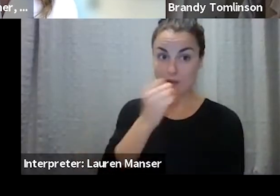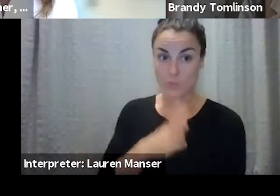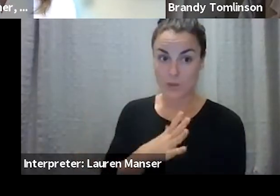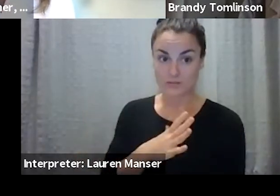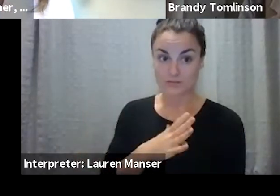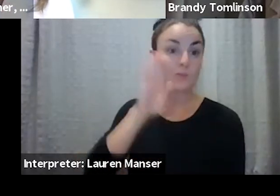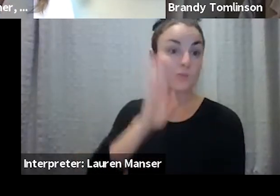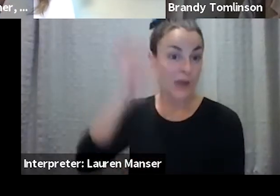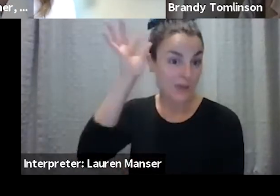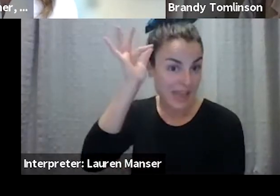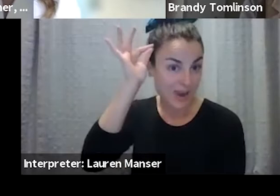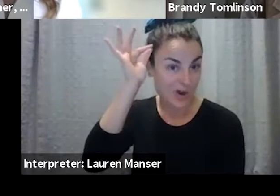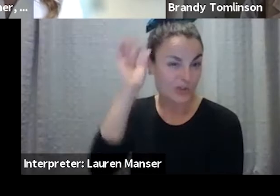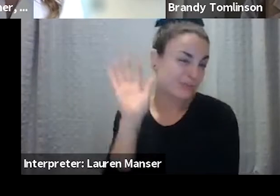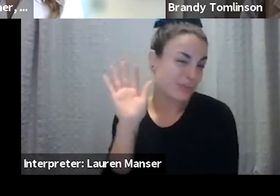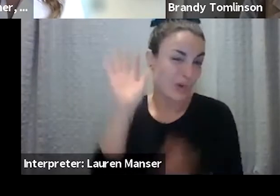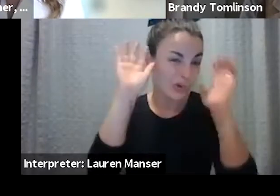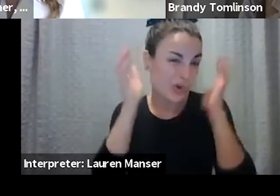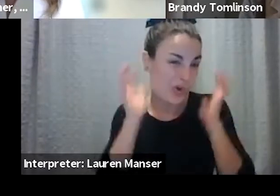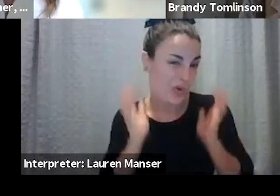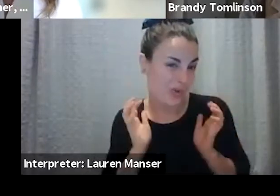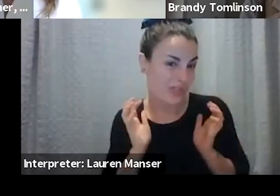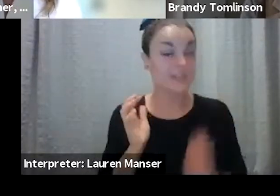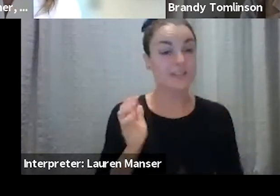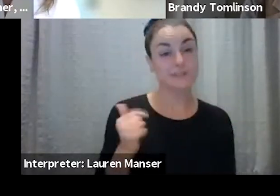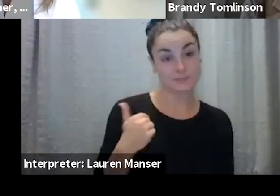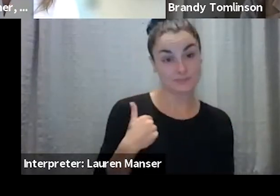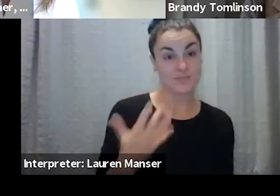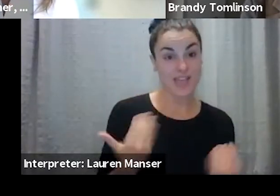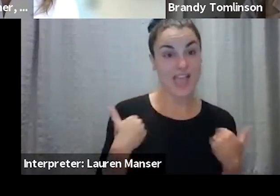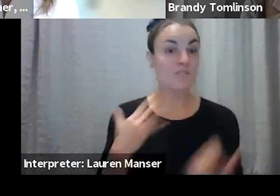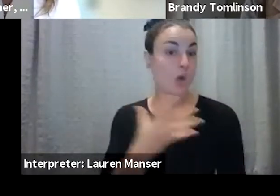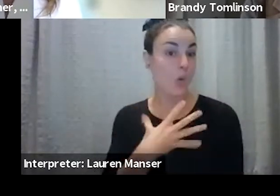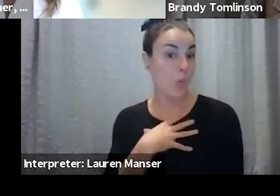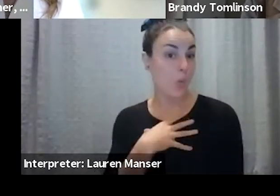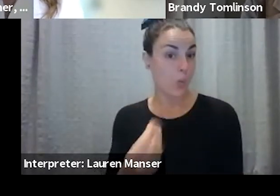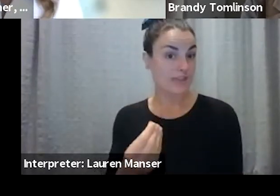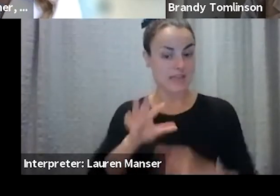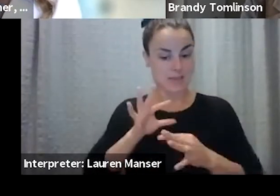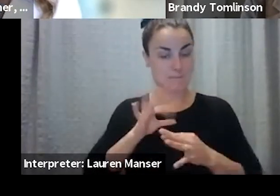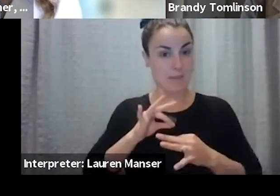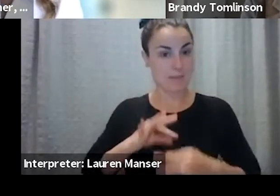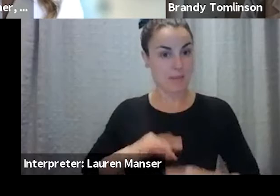it's a little bit curly, and I am wearing a white button down T-shirt today with a collar.